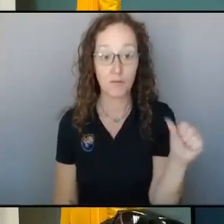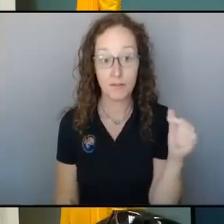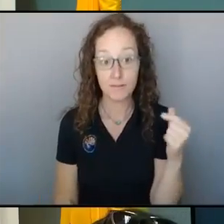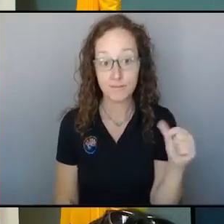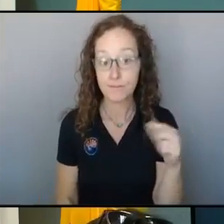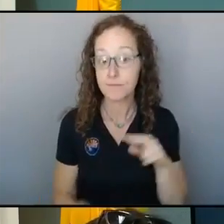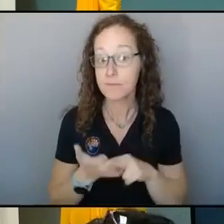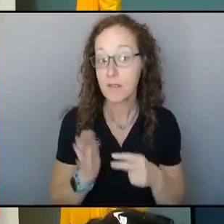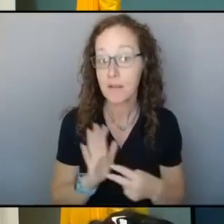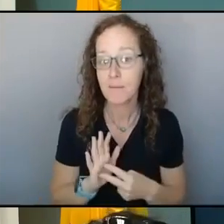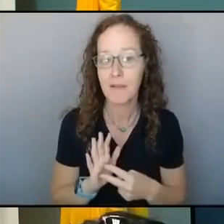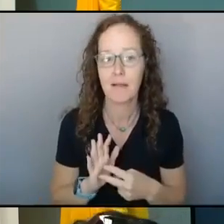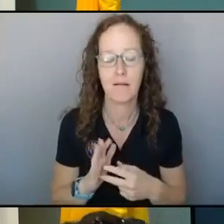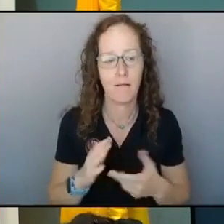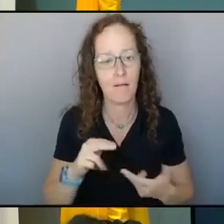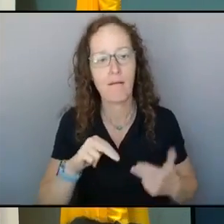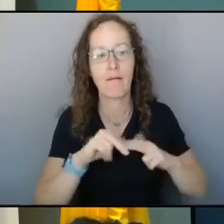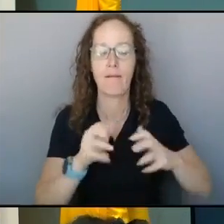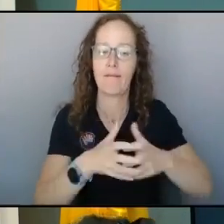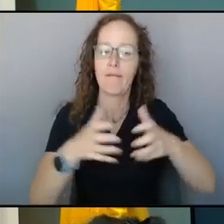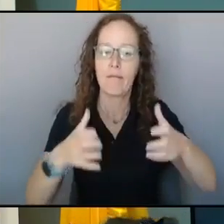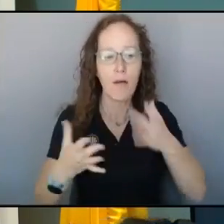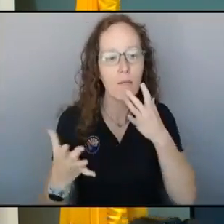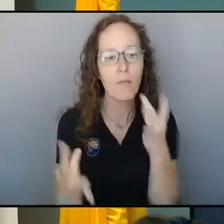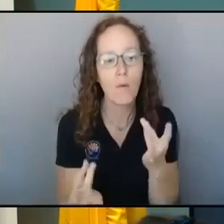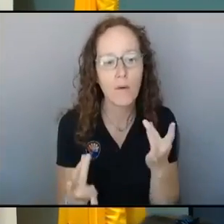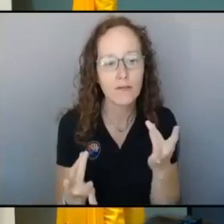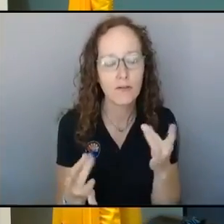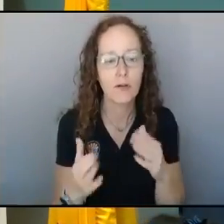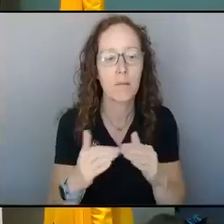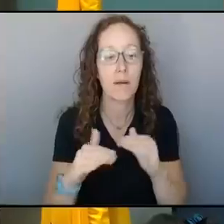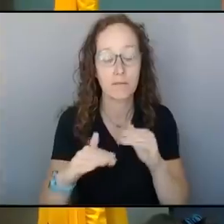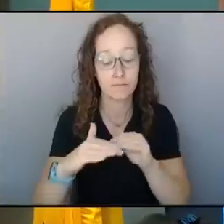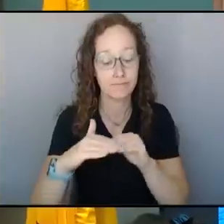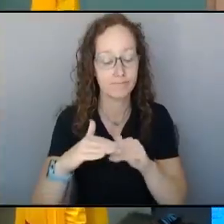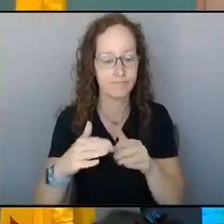moisture but dry underneath and then as we get into New Mexico